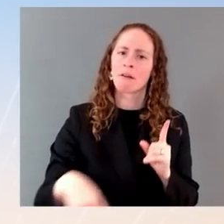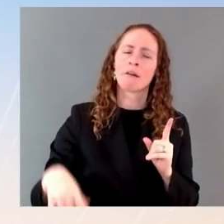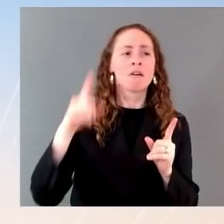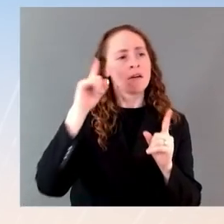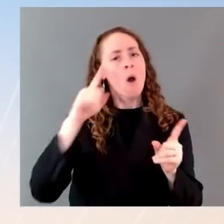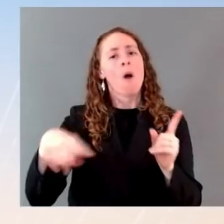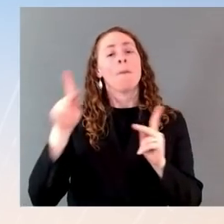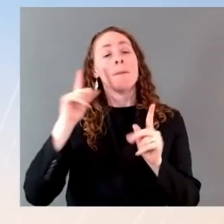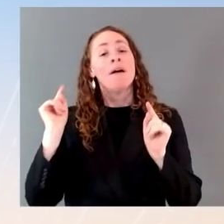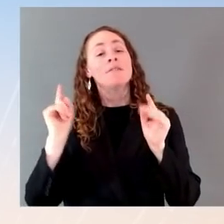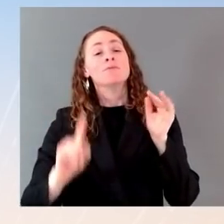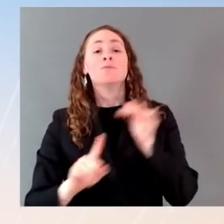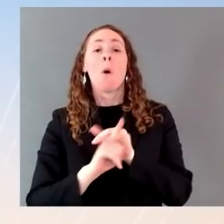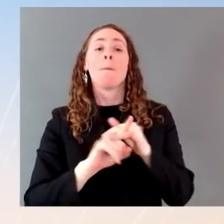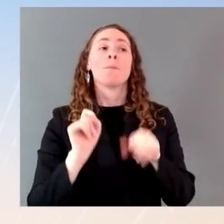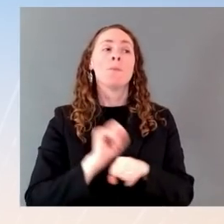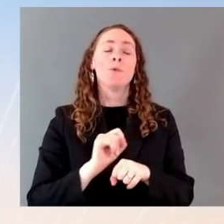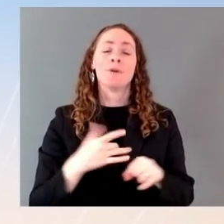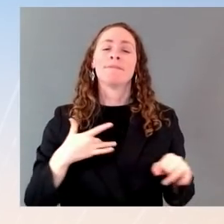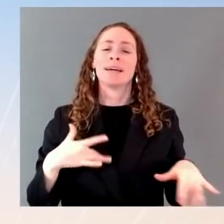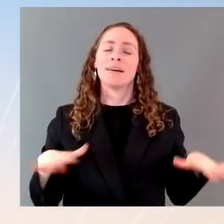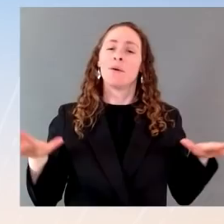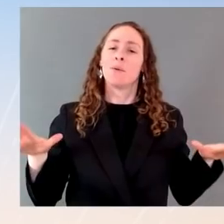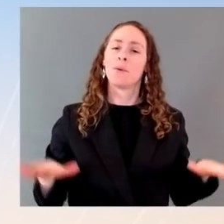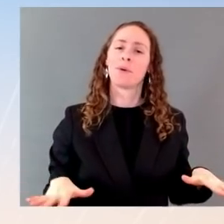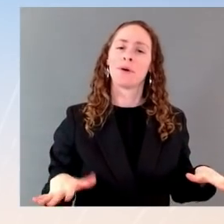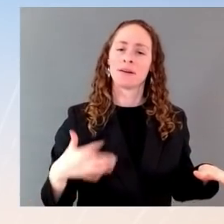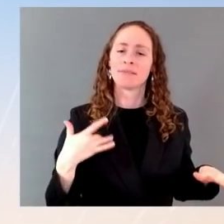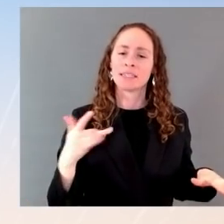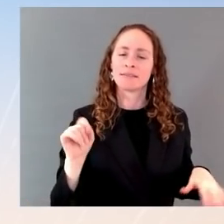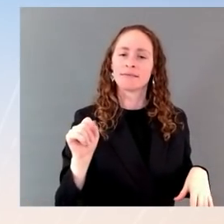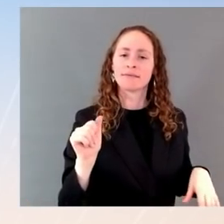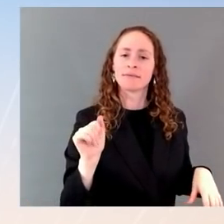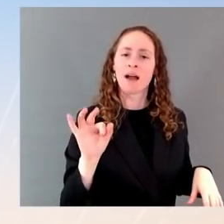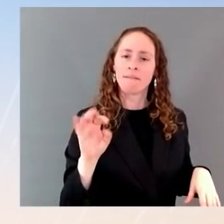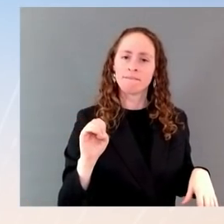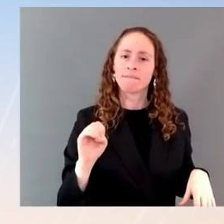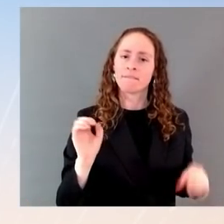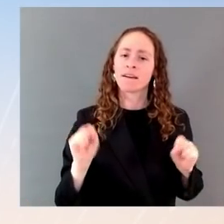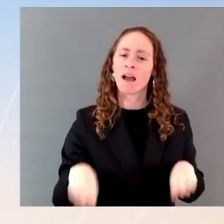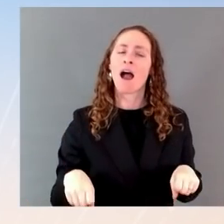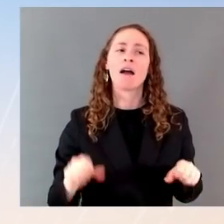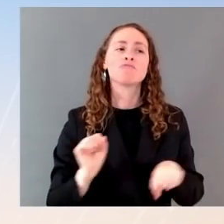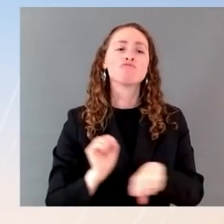So, we certainly hope the Senate -- Congress -- will stand up to the anti-vaccine and testing crowd,